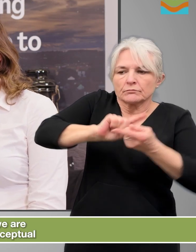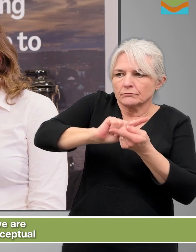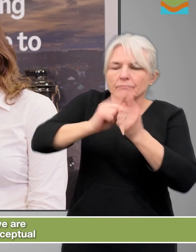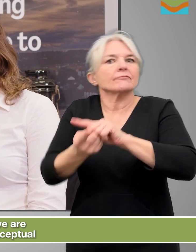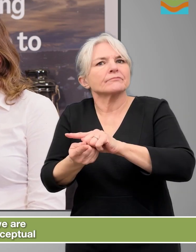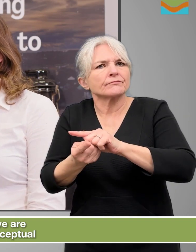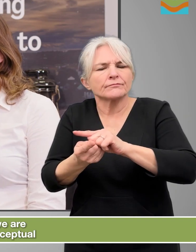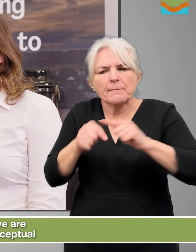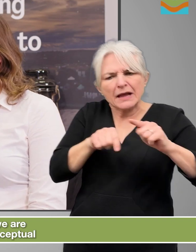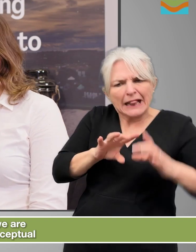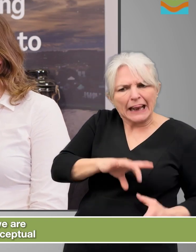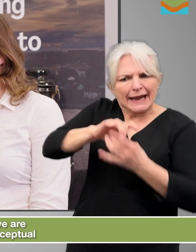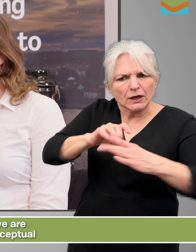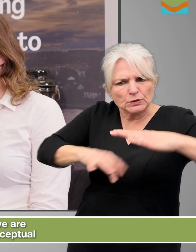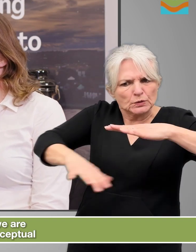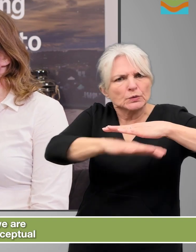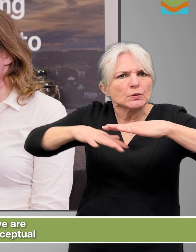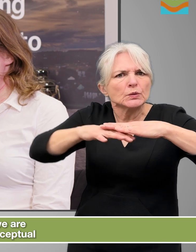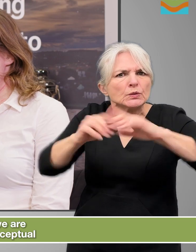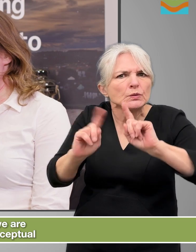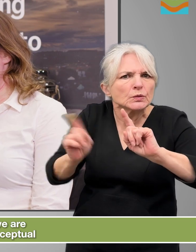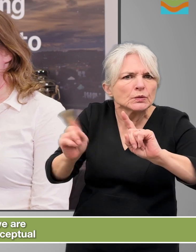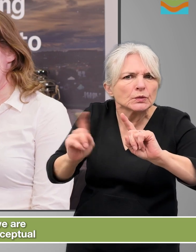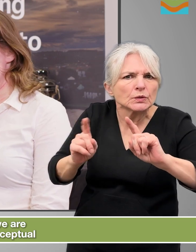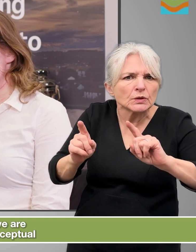So that understanding that we are gaining and obviously that conceptual